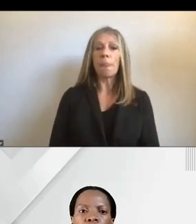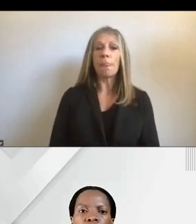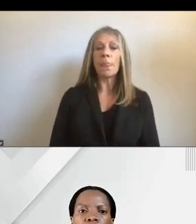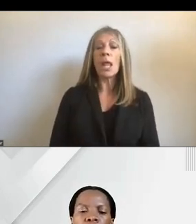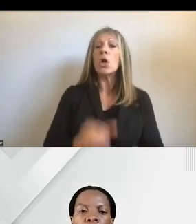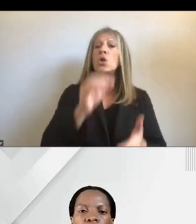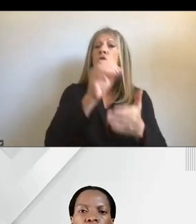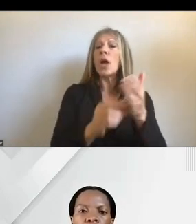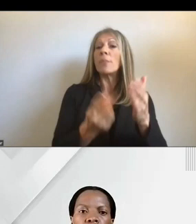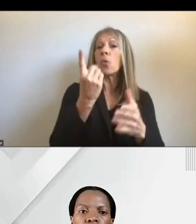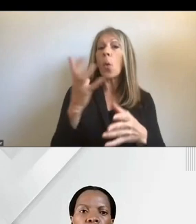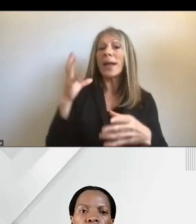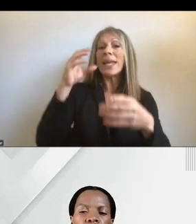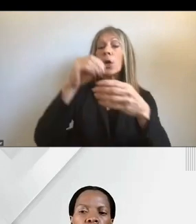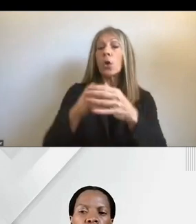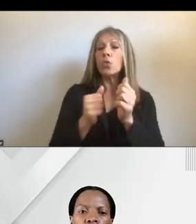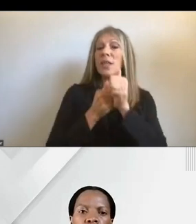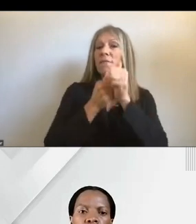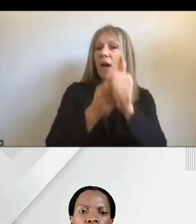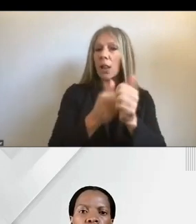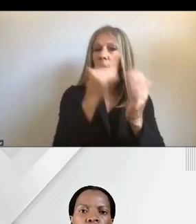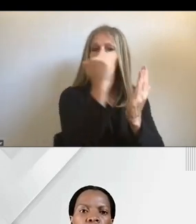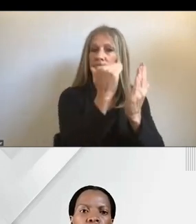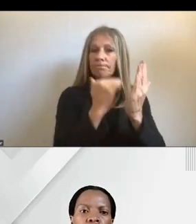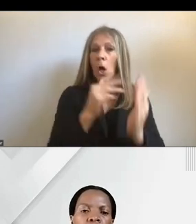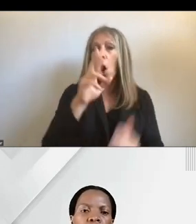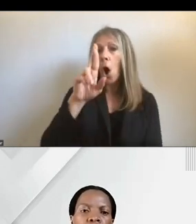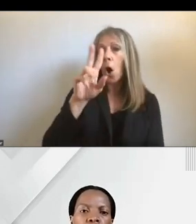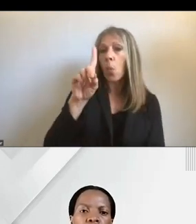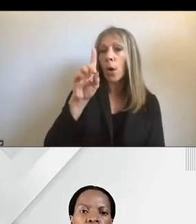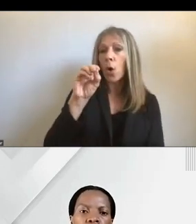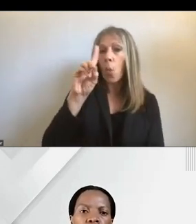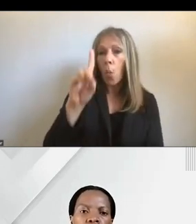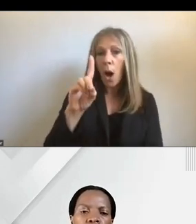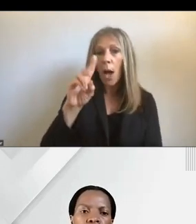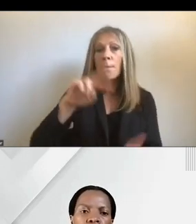Chapter 1 includes the following provisions: R101 purpose and application,